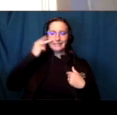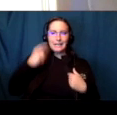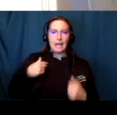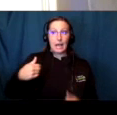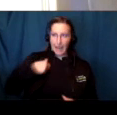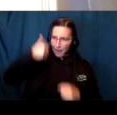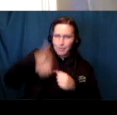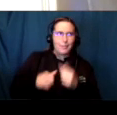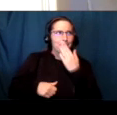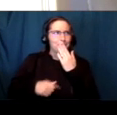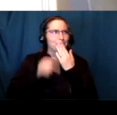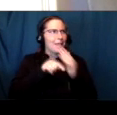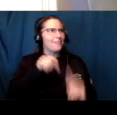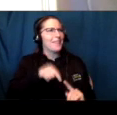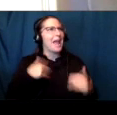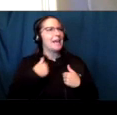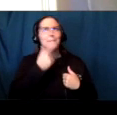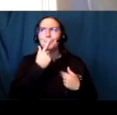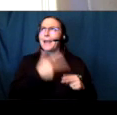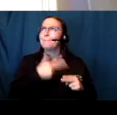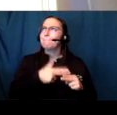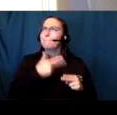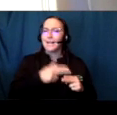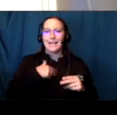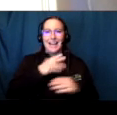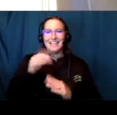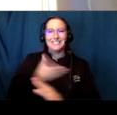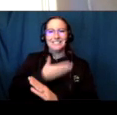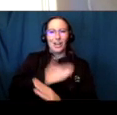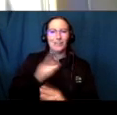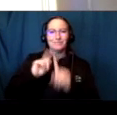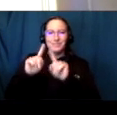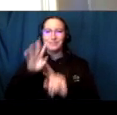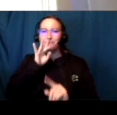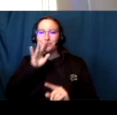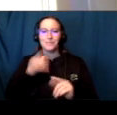the animals and the sounds they make, while we play the song. So this turn-taking